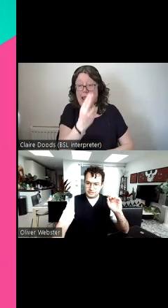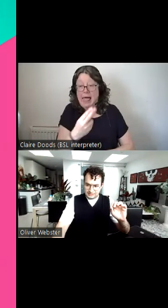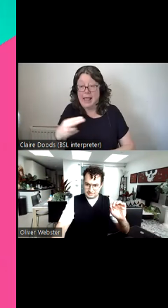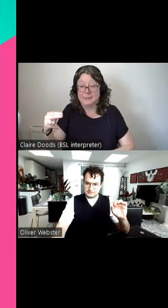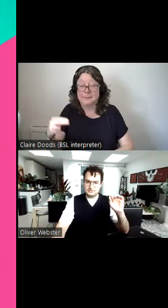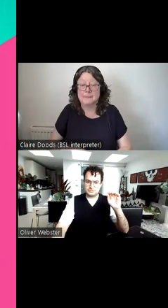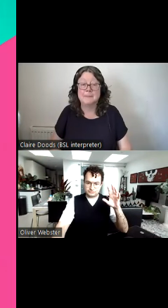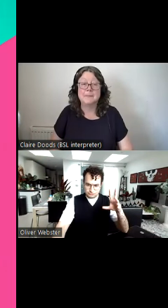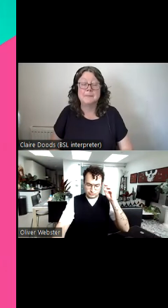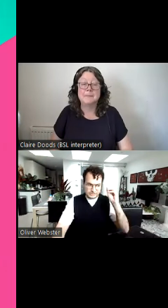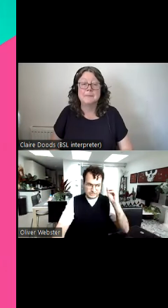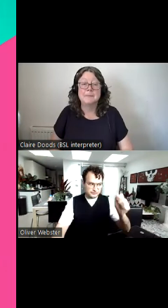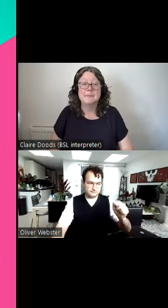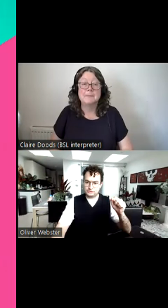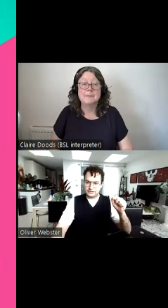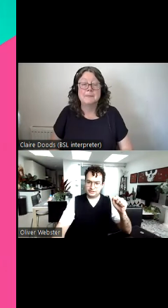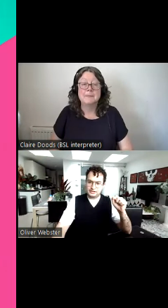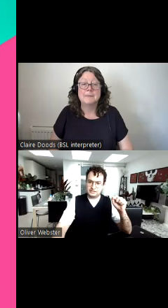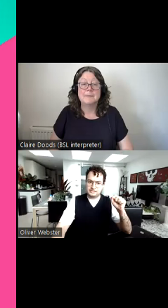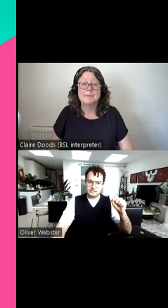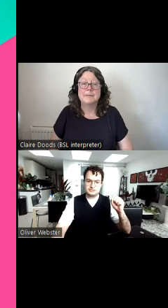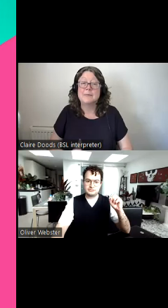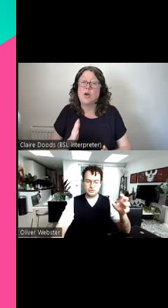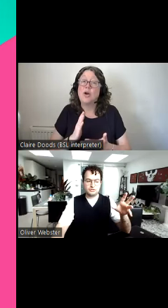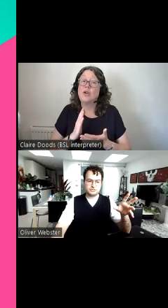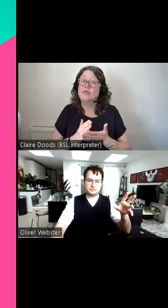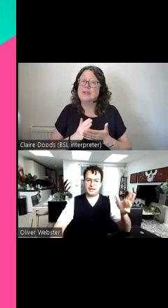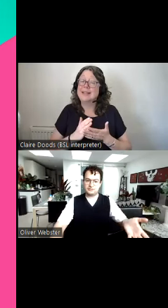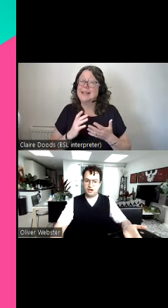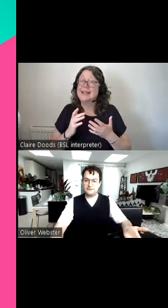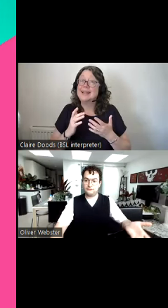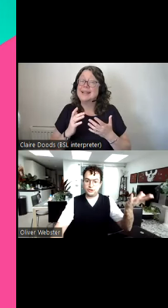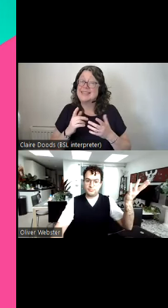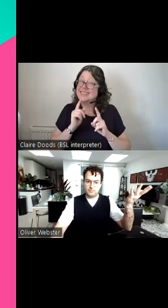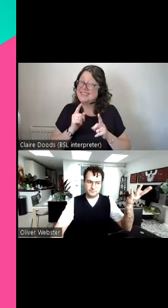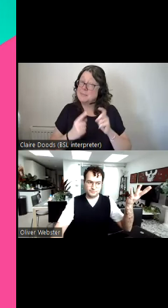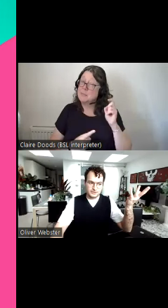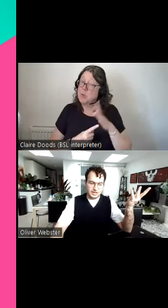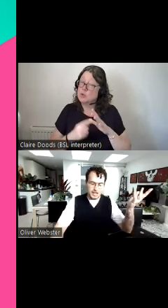Yes, just really reinforcing the idea that it's not just about turning the volume up.